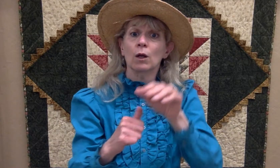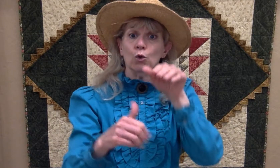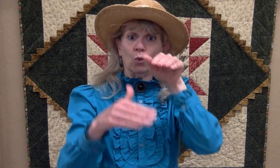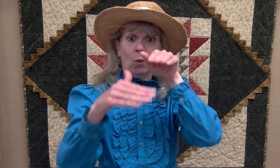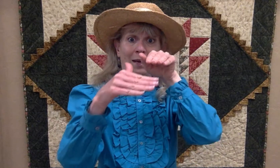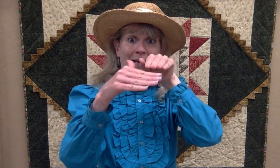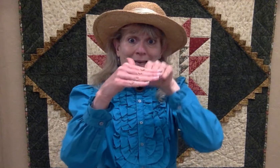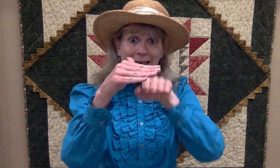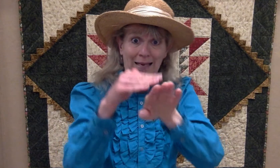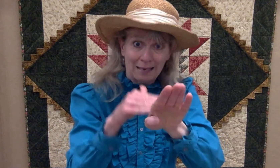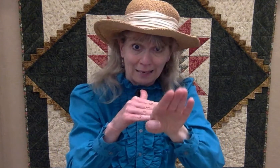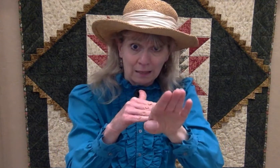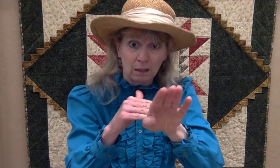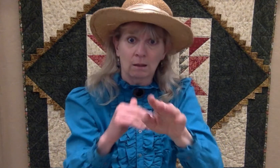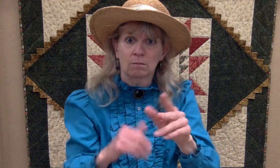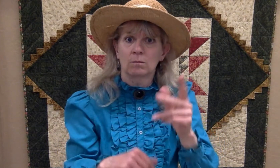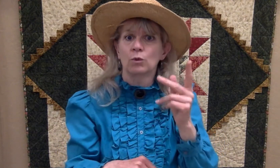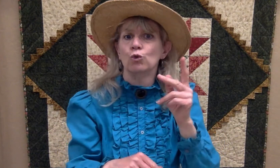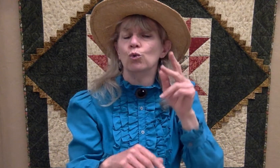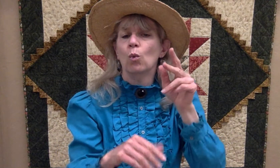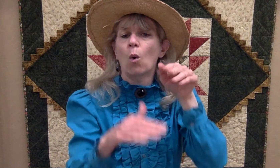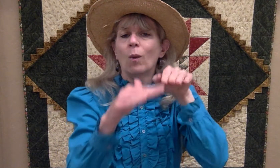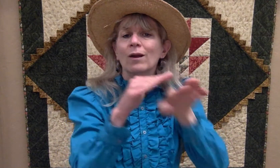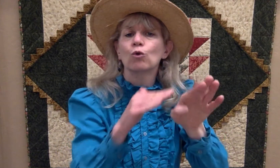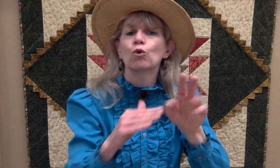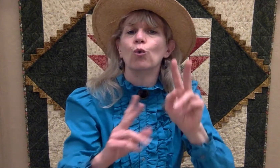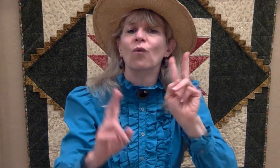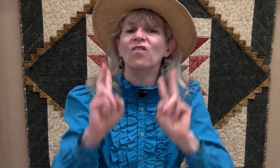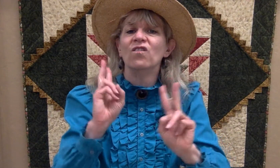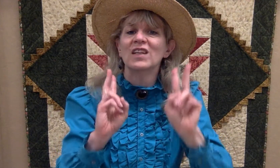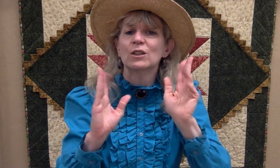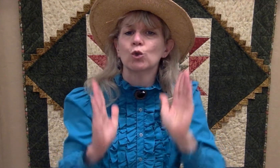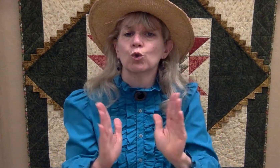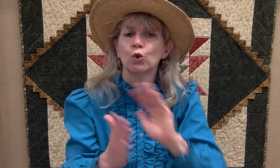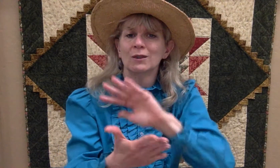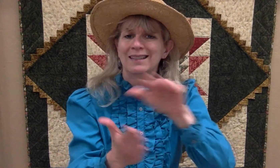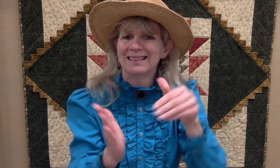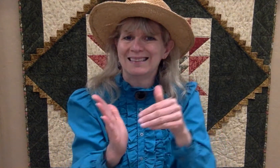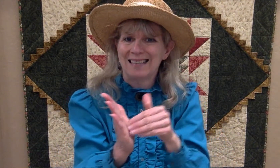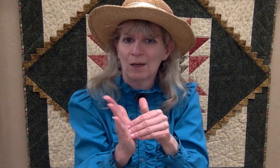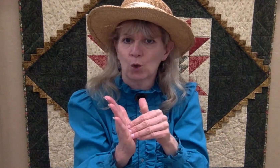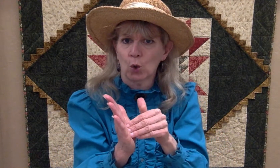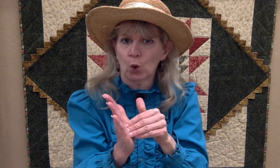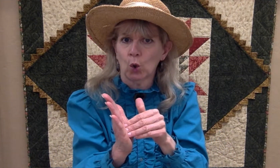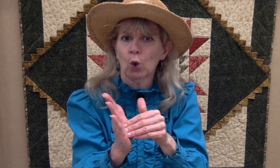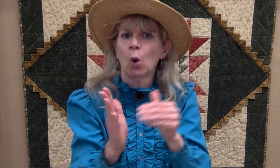When you enter the Zoom link, start with the Visitor's Center. Someone will